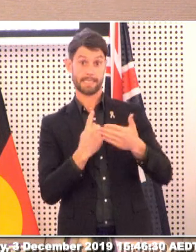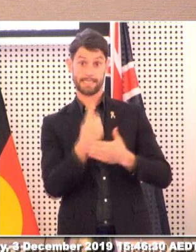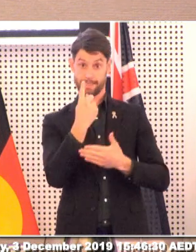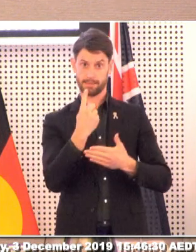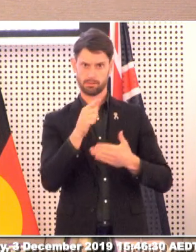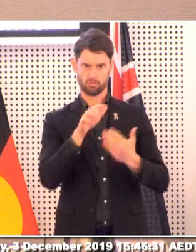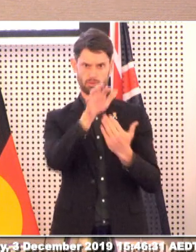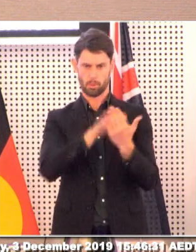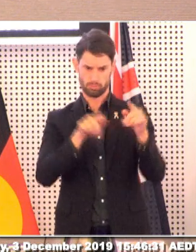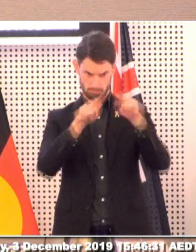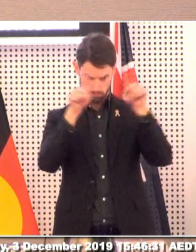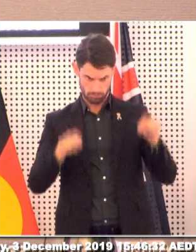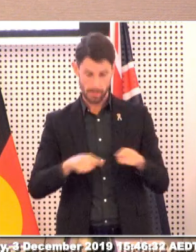just trying to think, really.